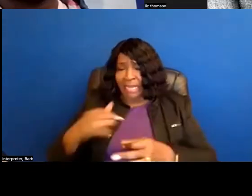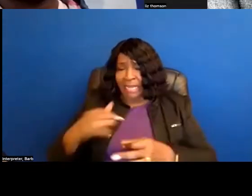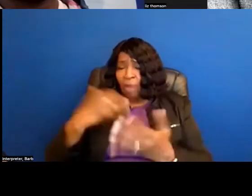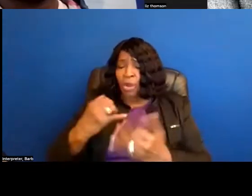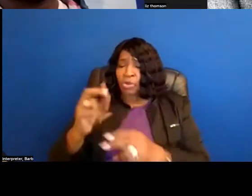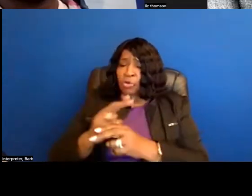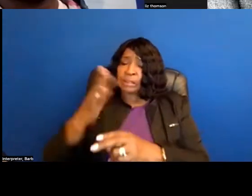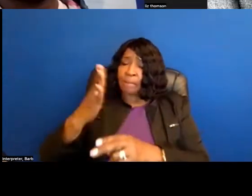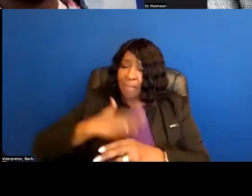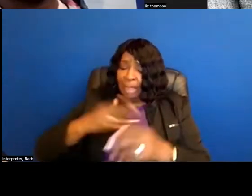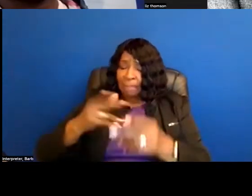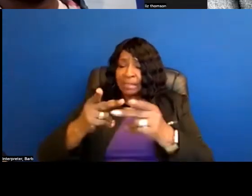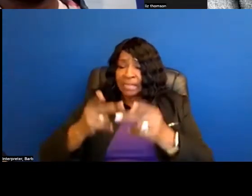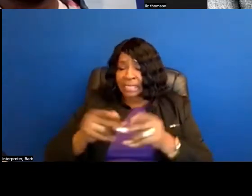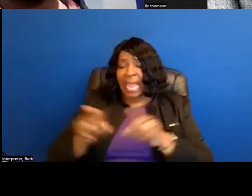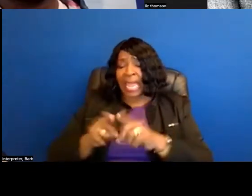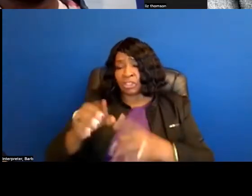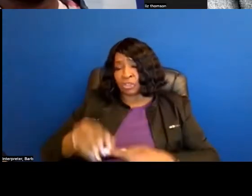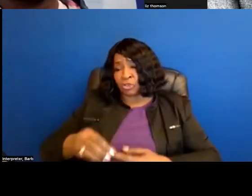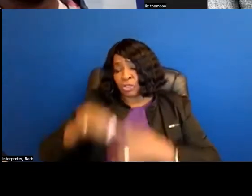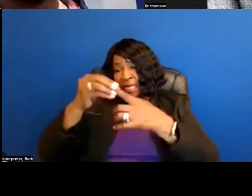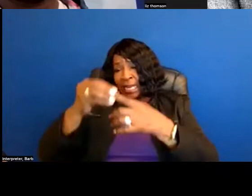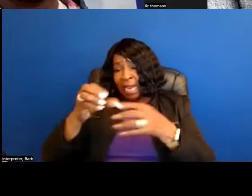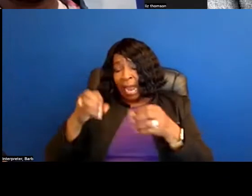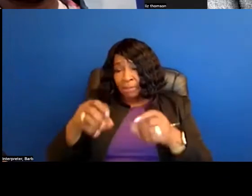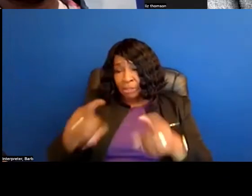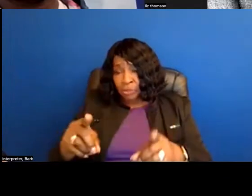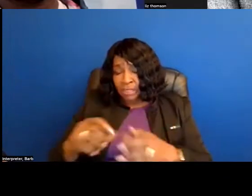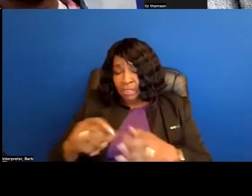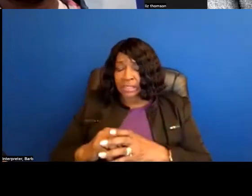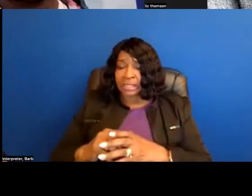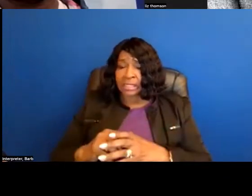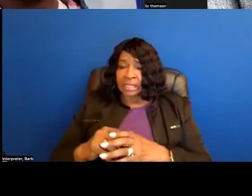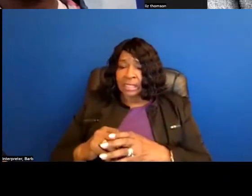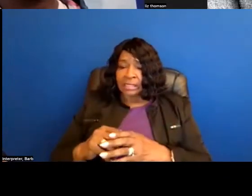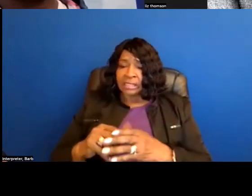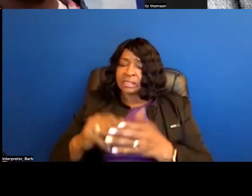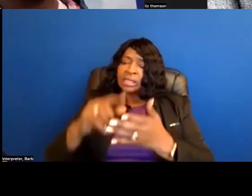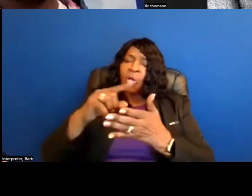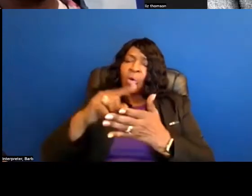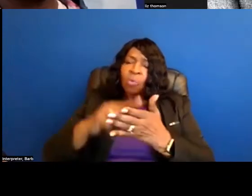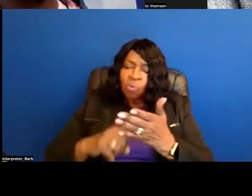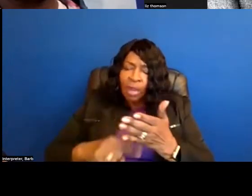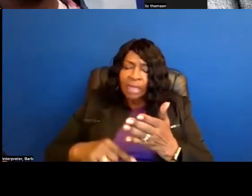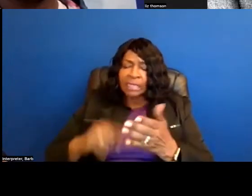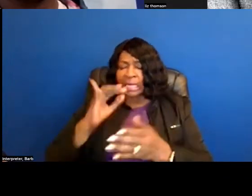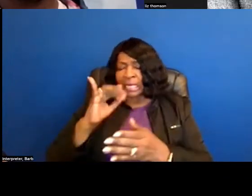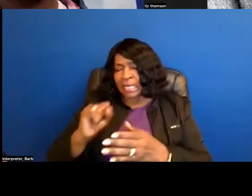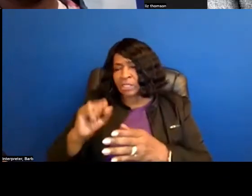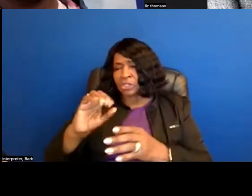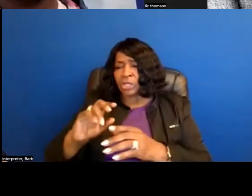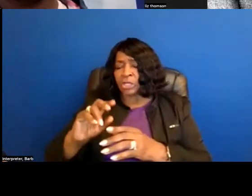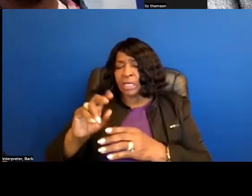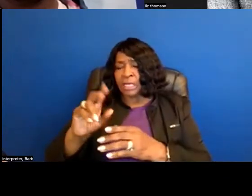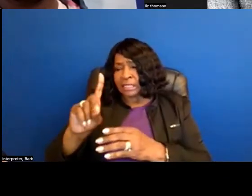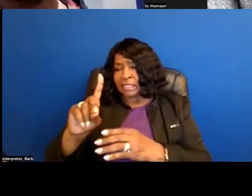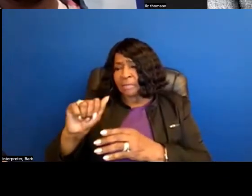to develop some groundbreaking research on what is a Disability Cultural Center. Because yes,